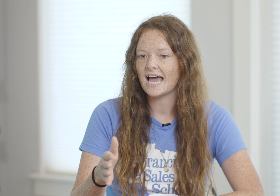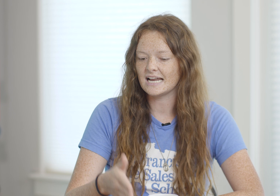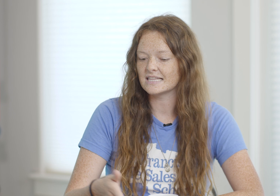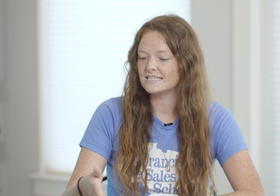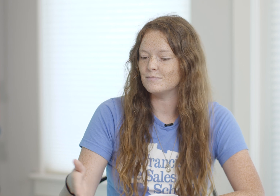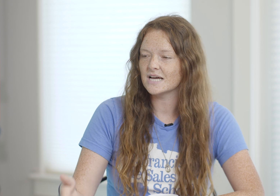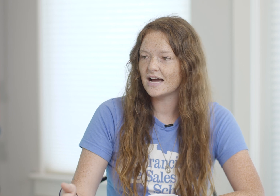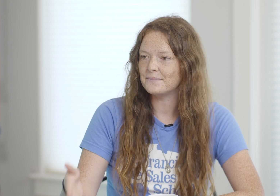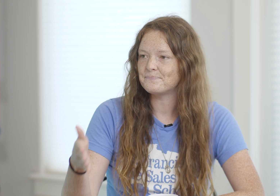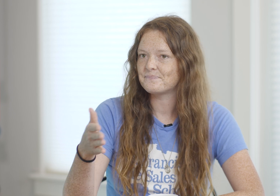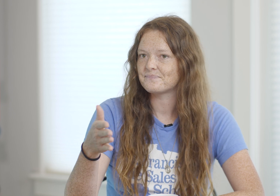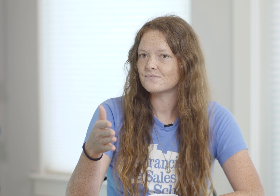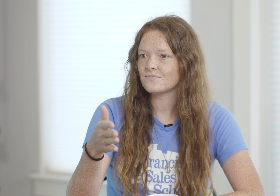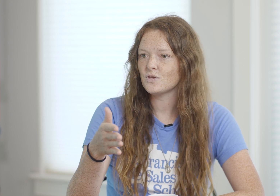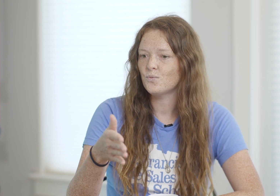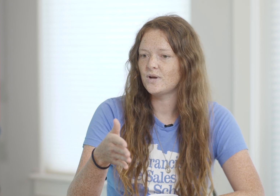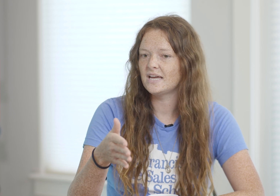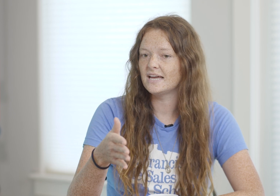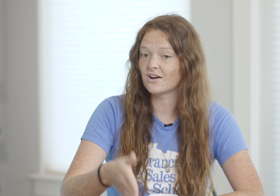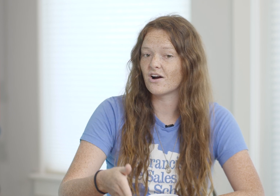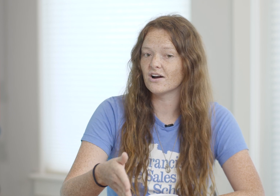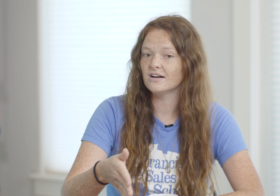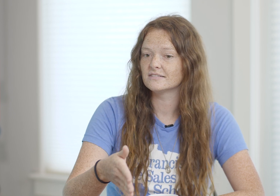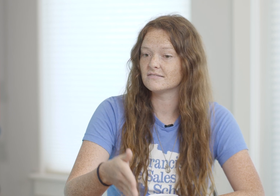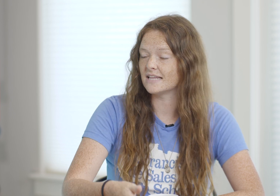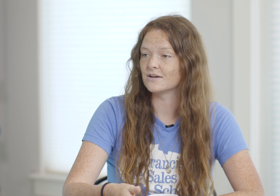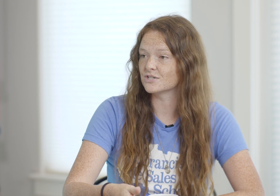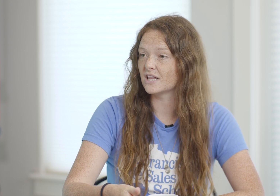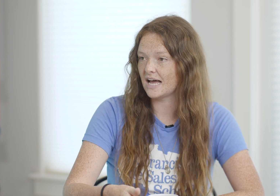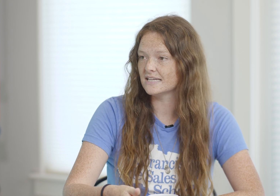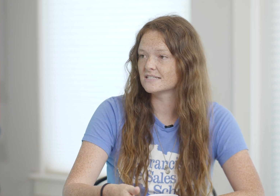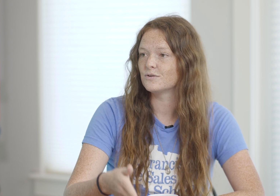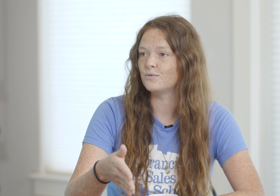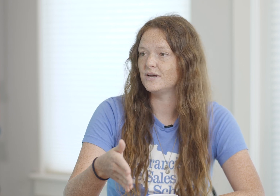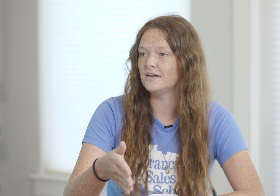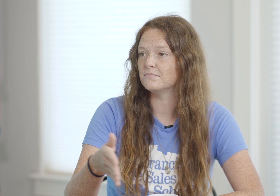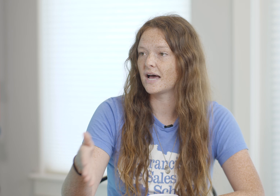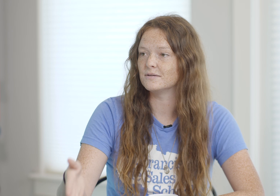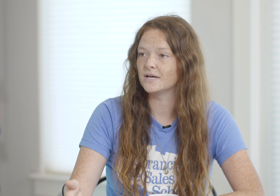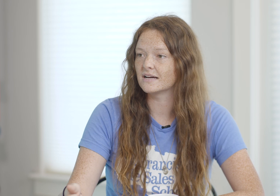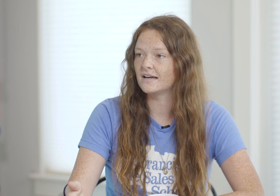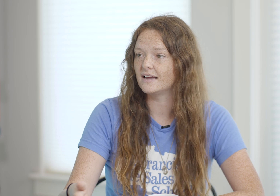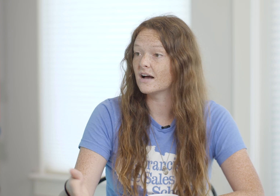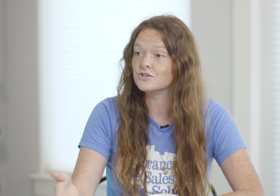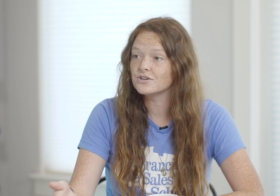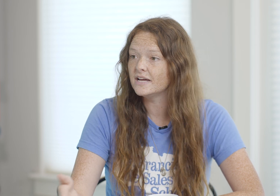And at the same time we in our sign language class, we had to pick a country